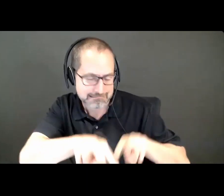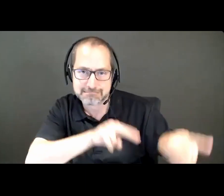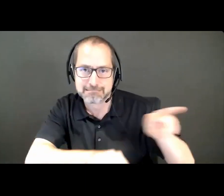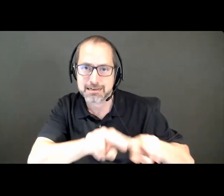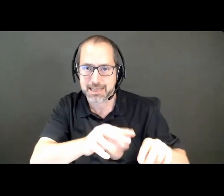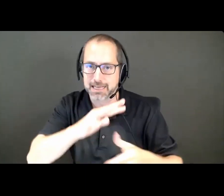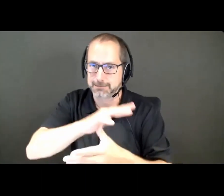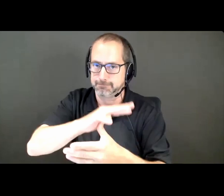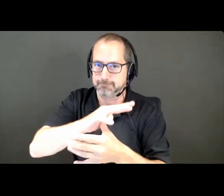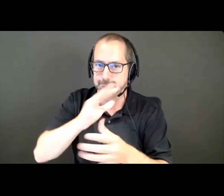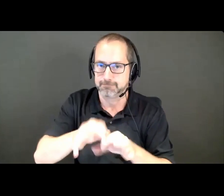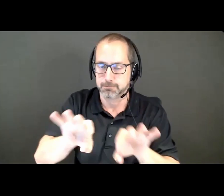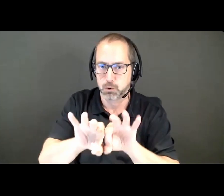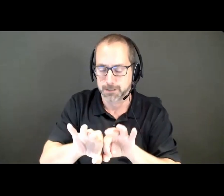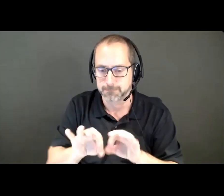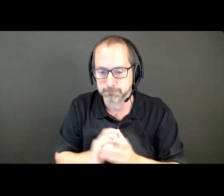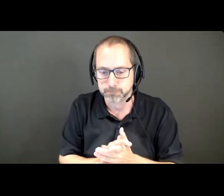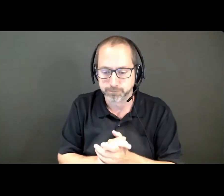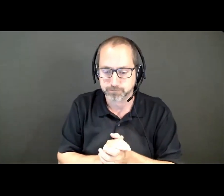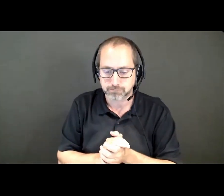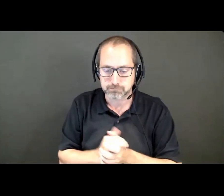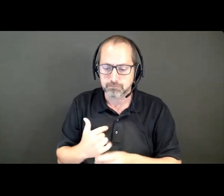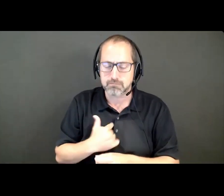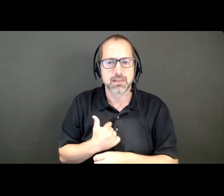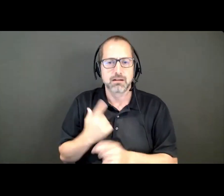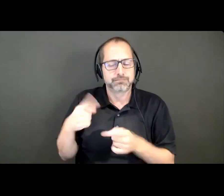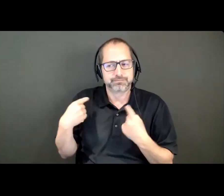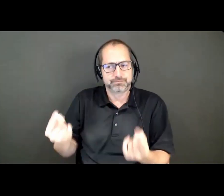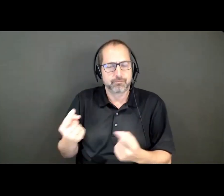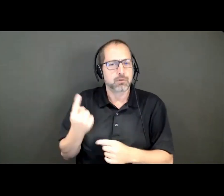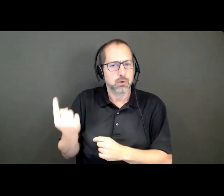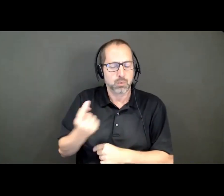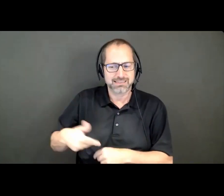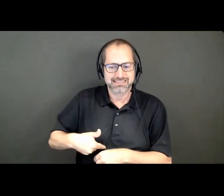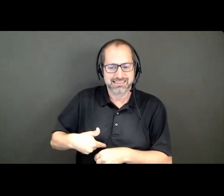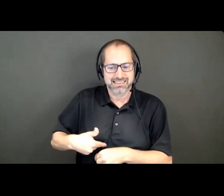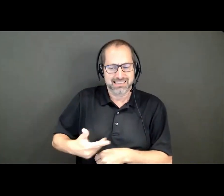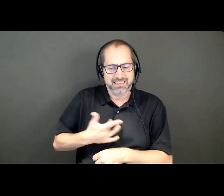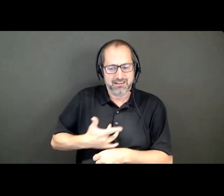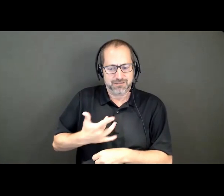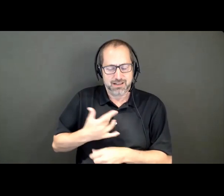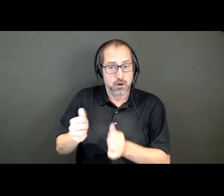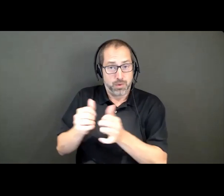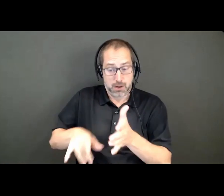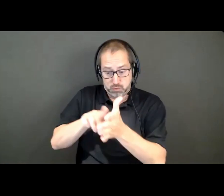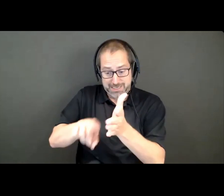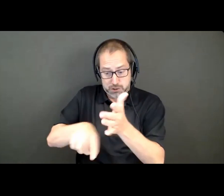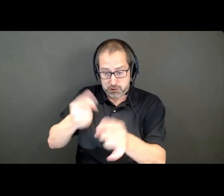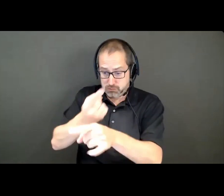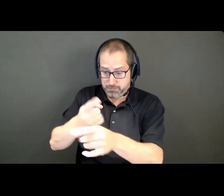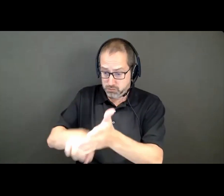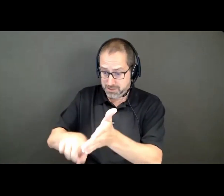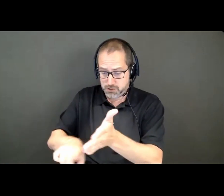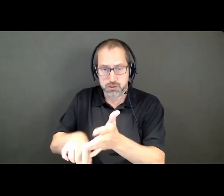So, I always felt that without proper research, it’s difficult to support - even to speak with